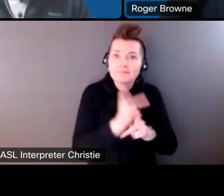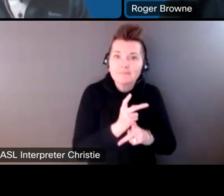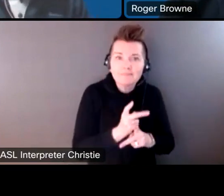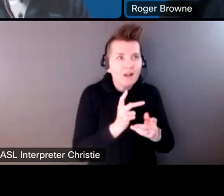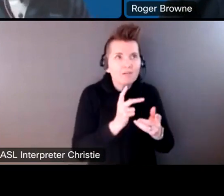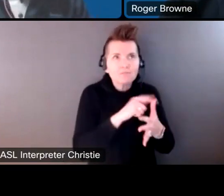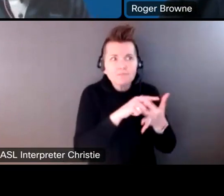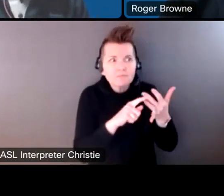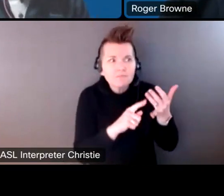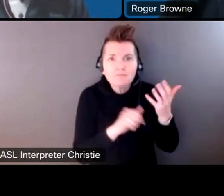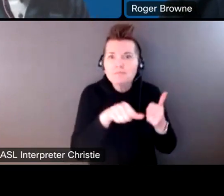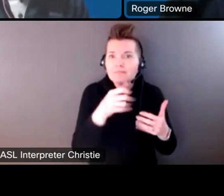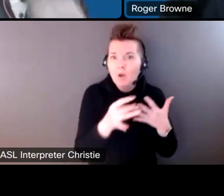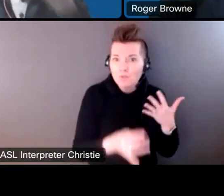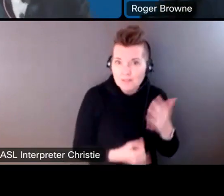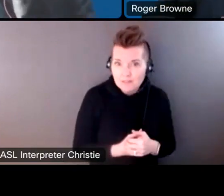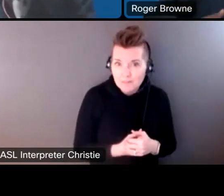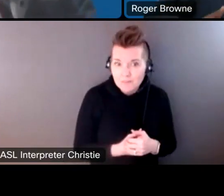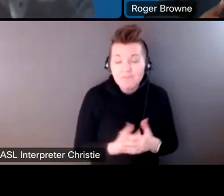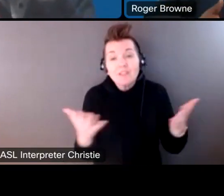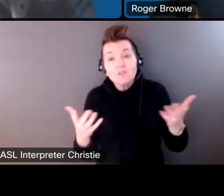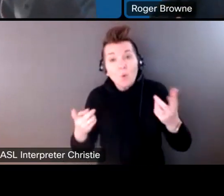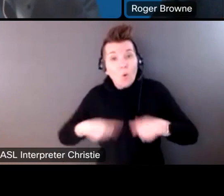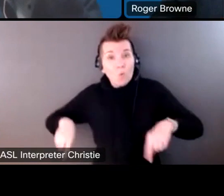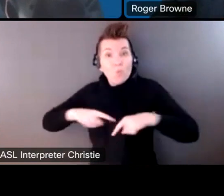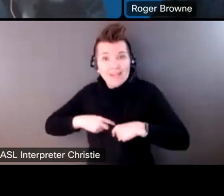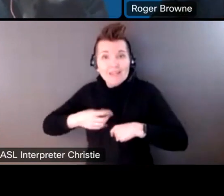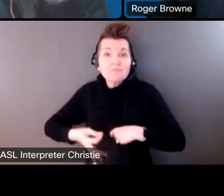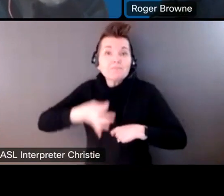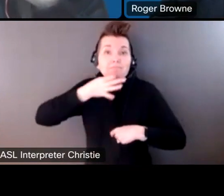And again, we're the experts in the sense that we can bring and present a number of